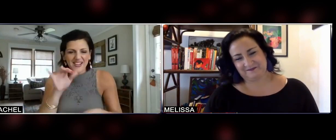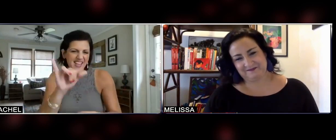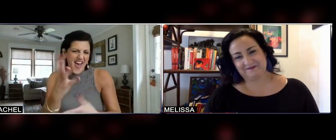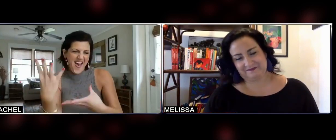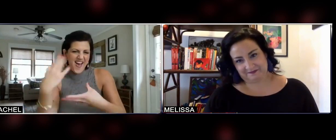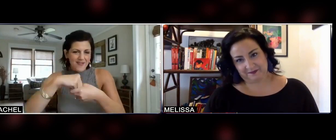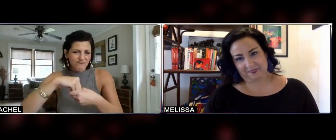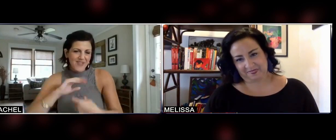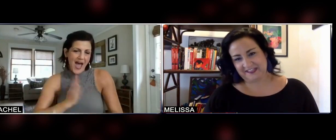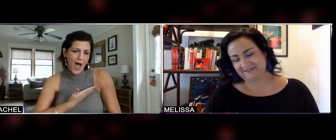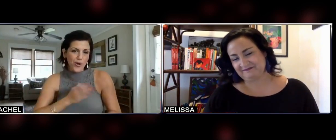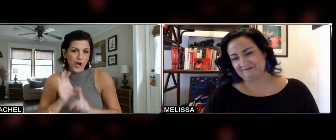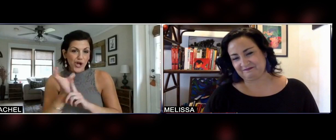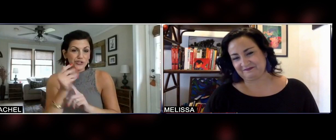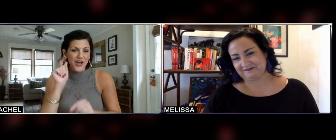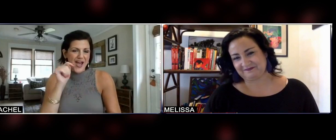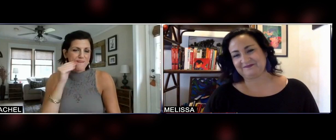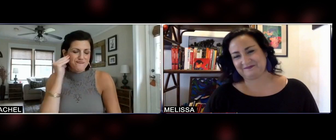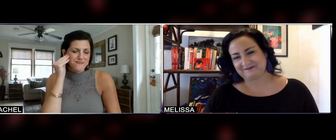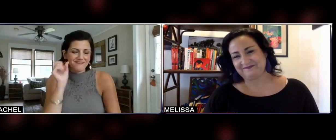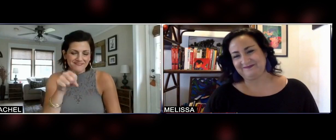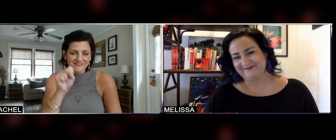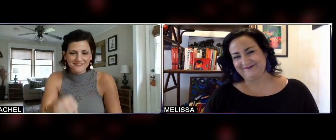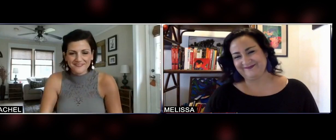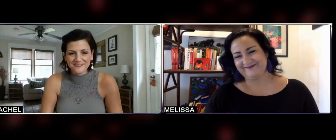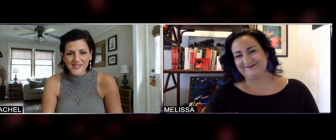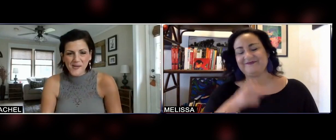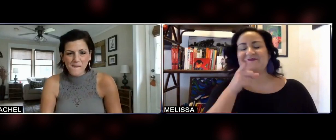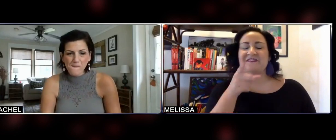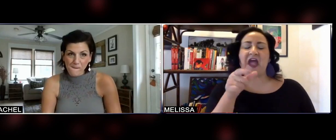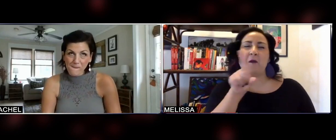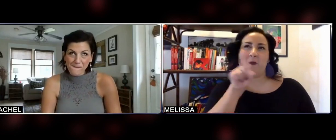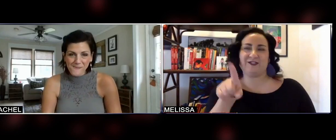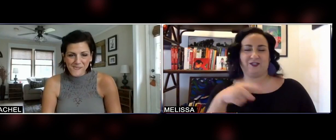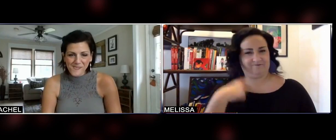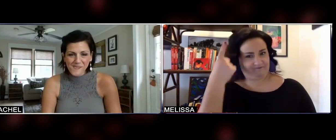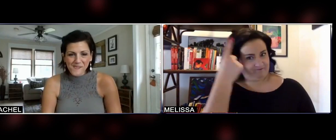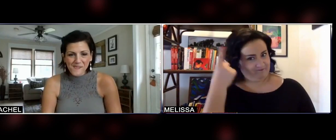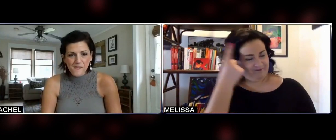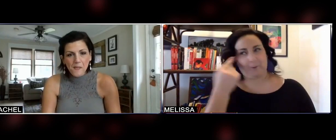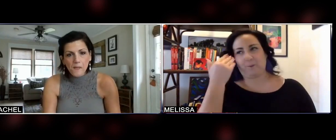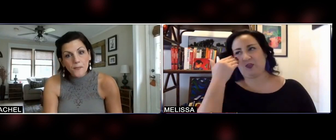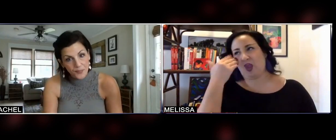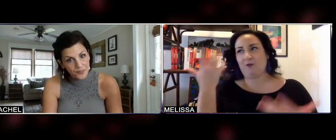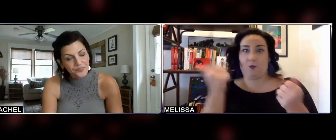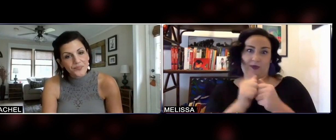That's my mom. I don't have time to explain. That's a part of our culture at home. Here's a question and I've been wondering